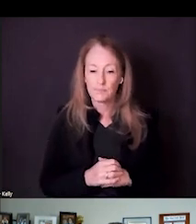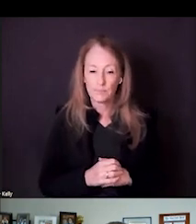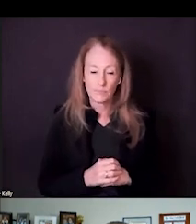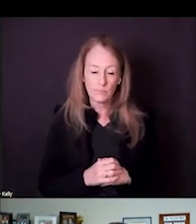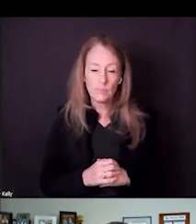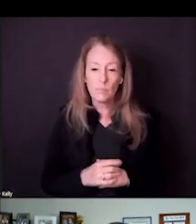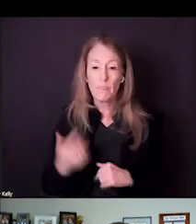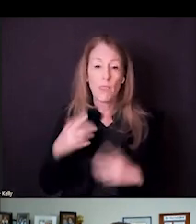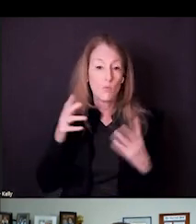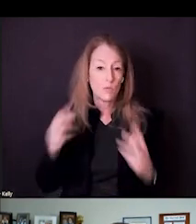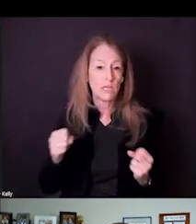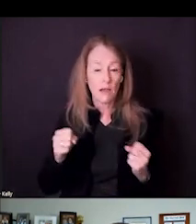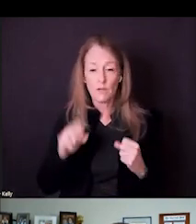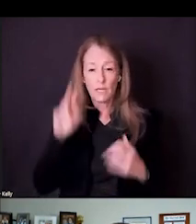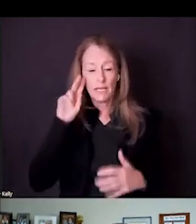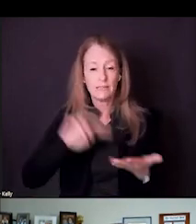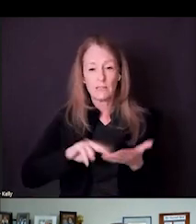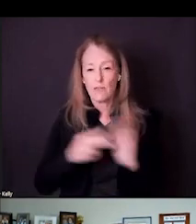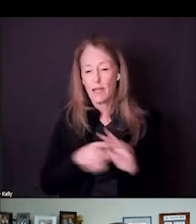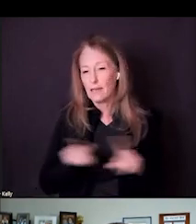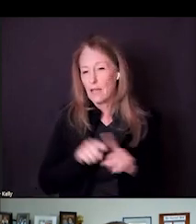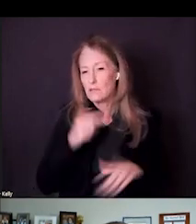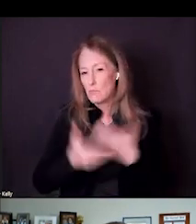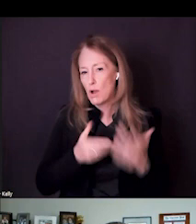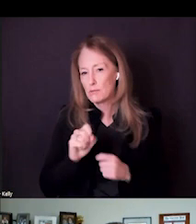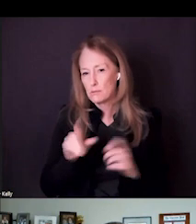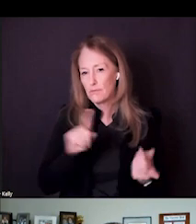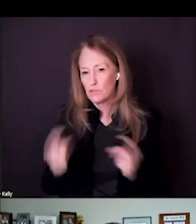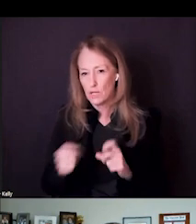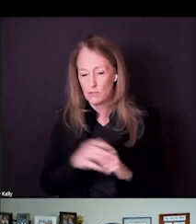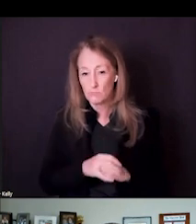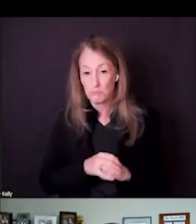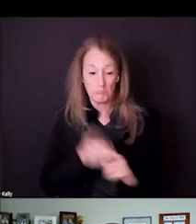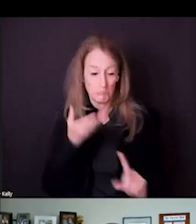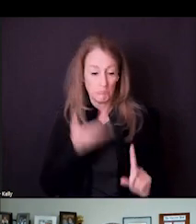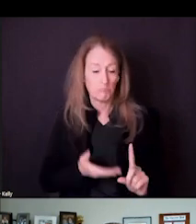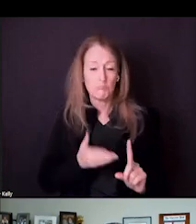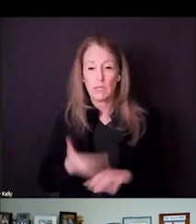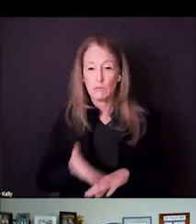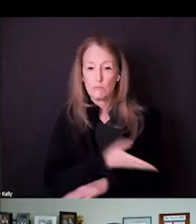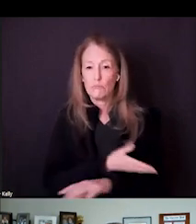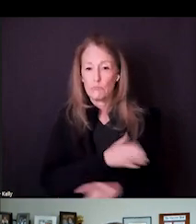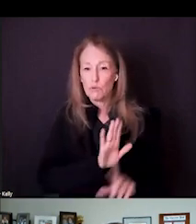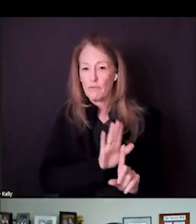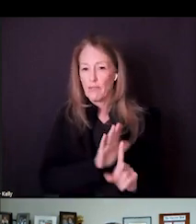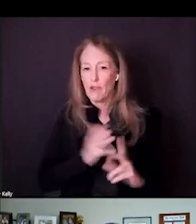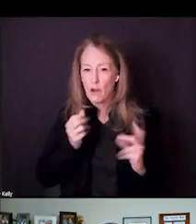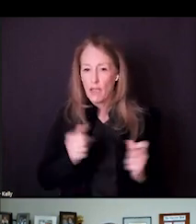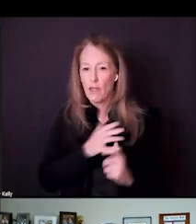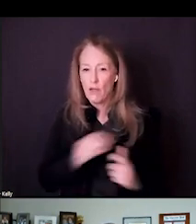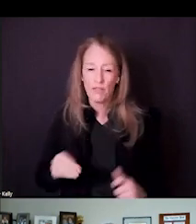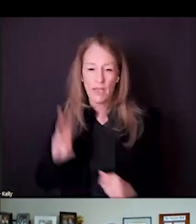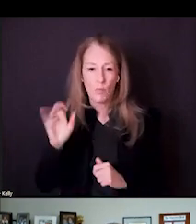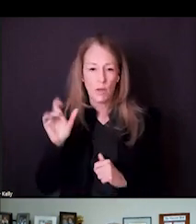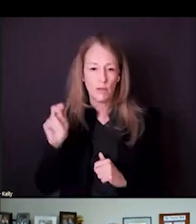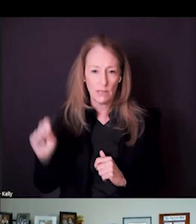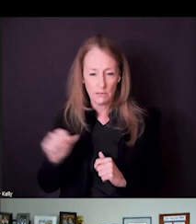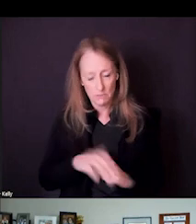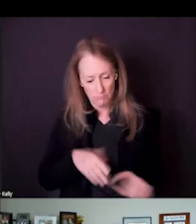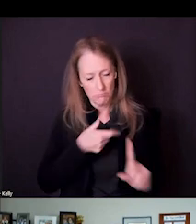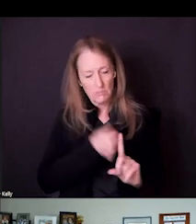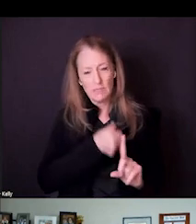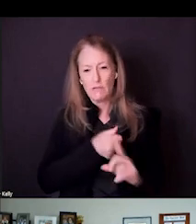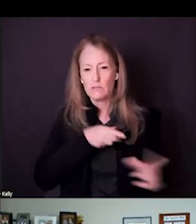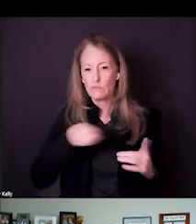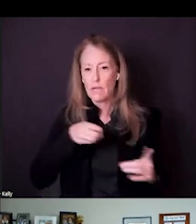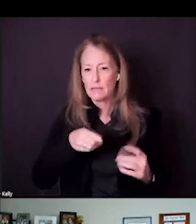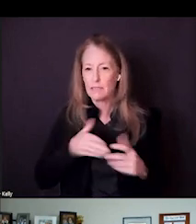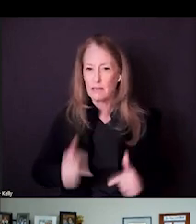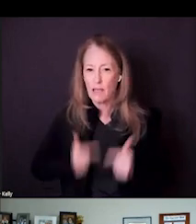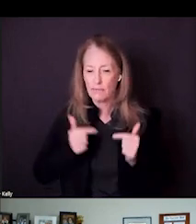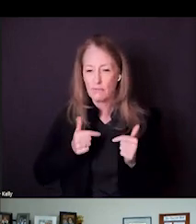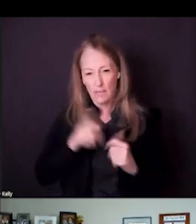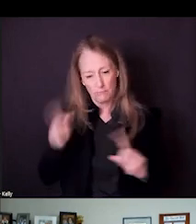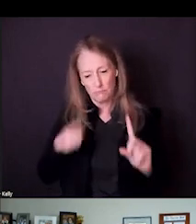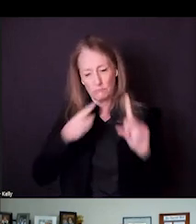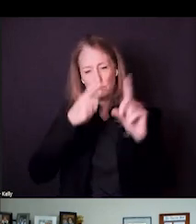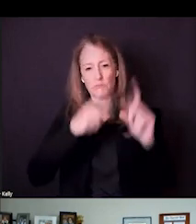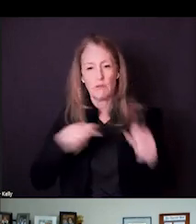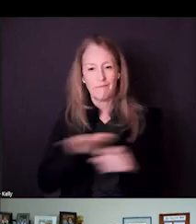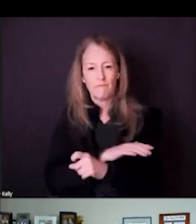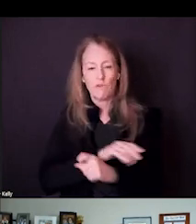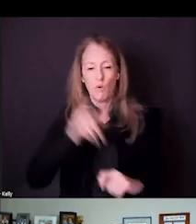RECOVERY IS A PROCESS OF CHANGE. IT IS, IN A SENSE, A NEW